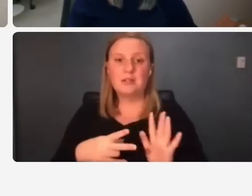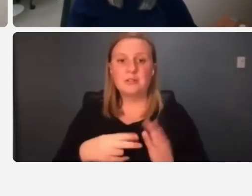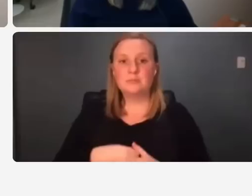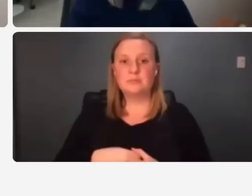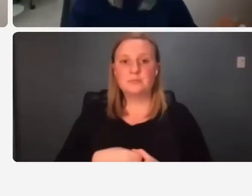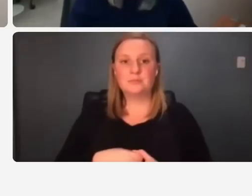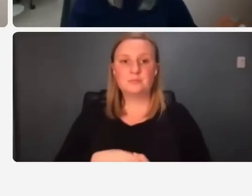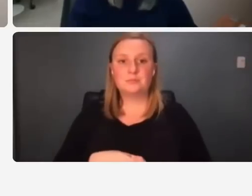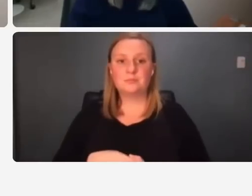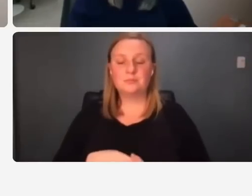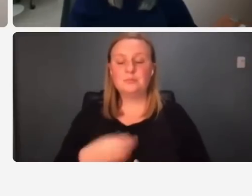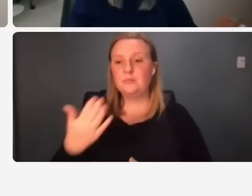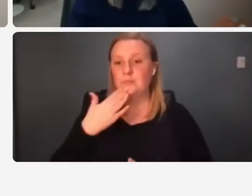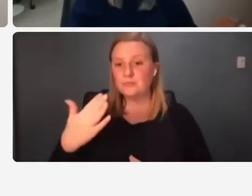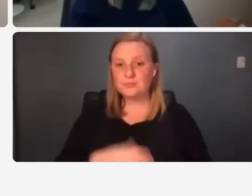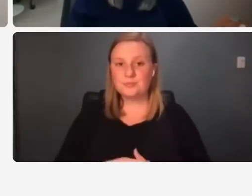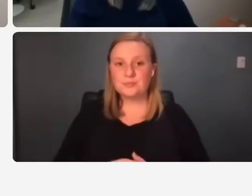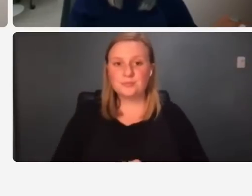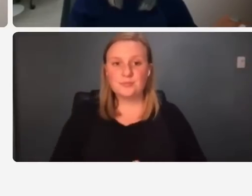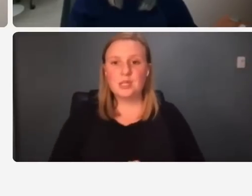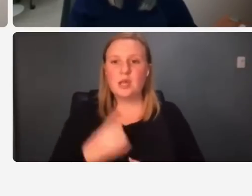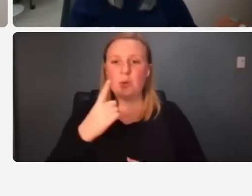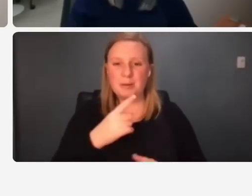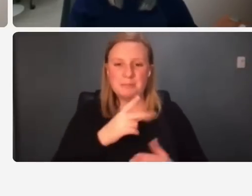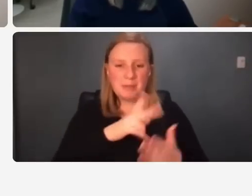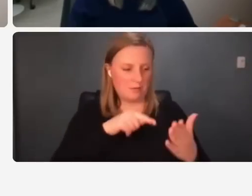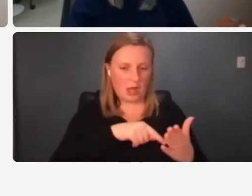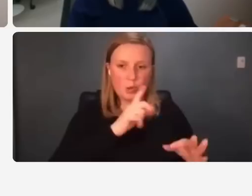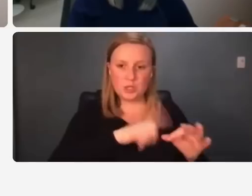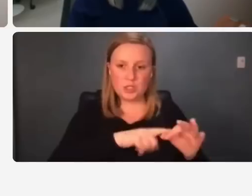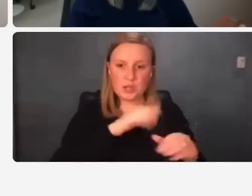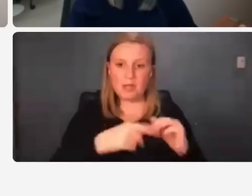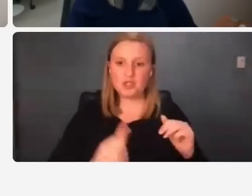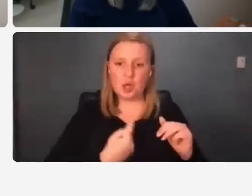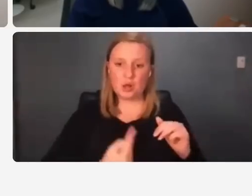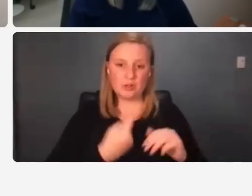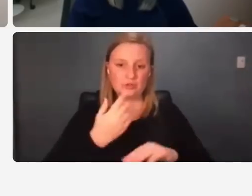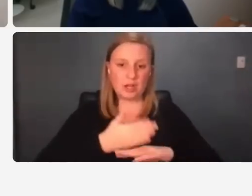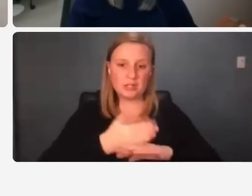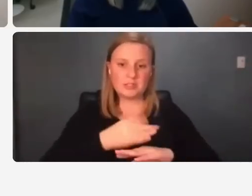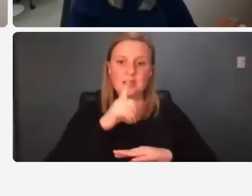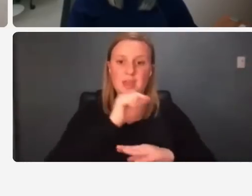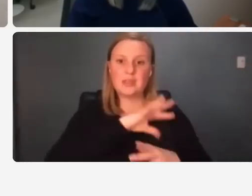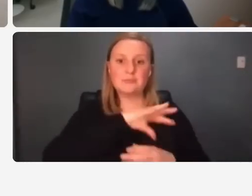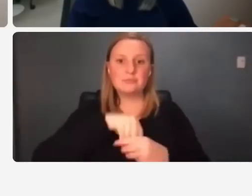Gillian there was an element of that question about sole traders being able to become part of the system. Do you want to just quickly - - -